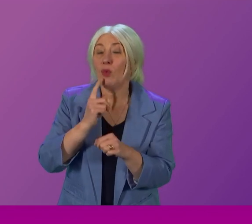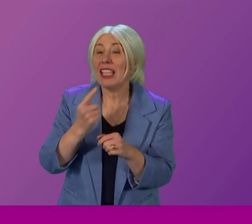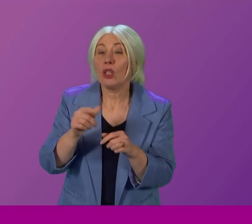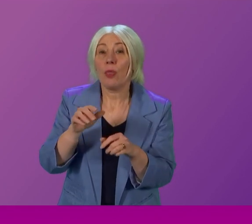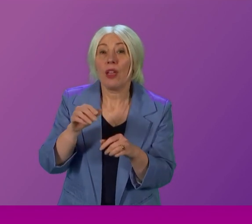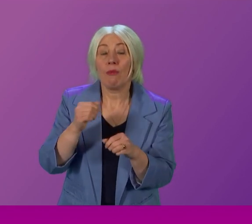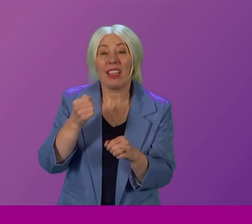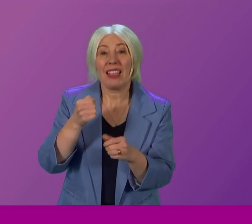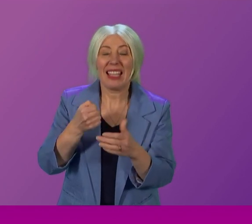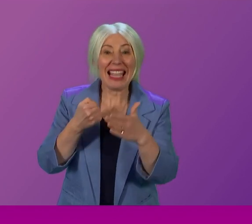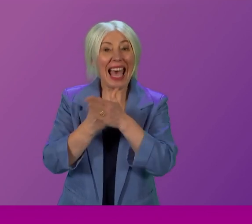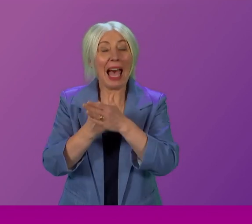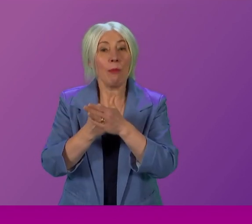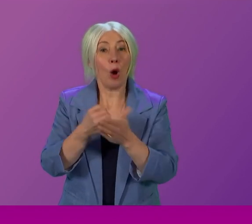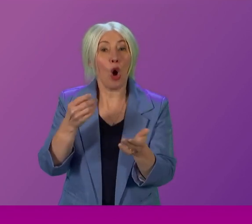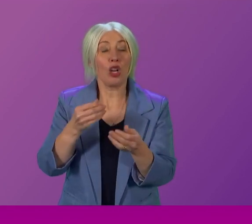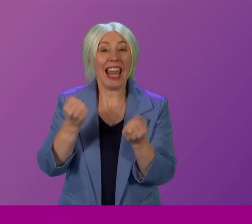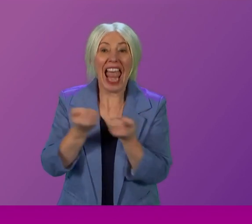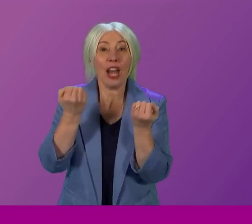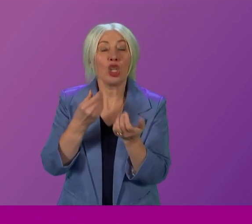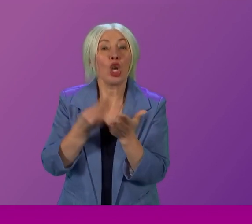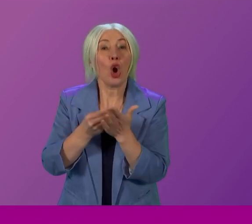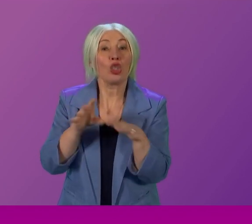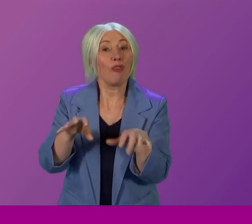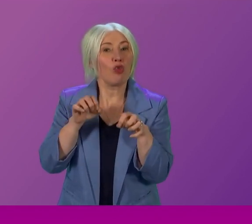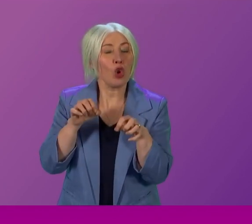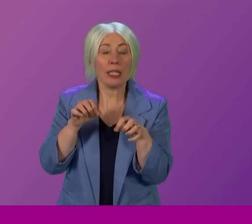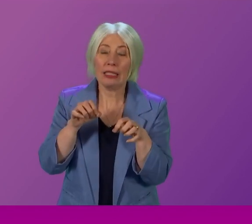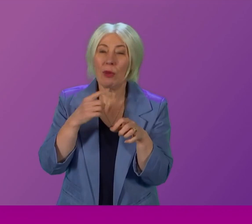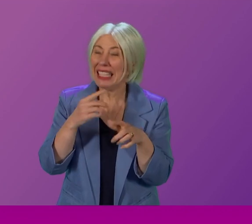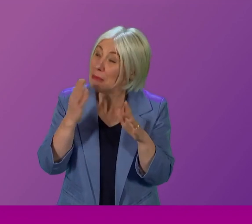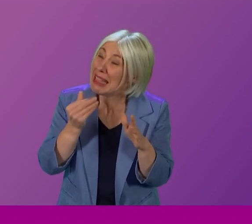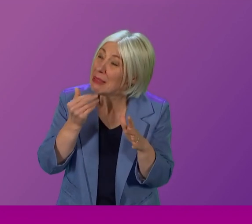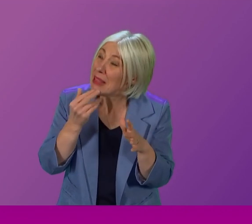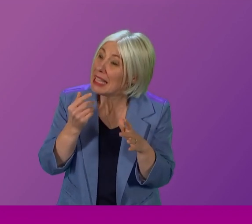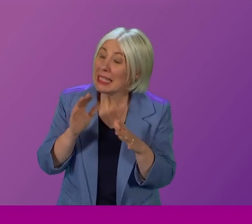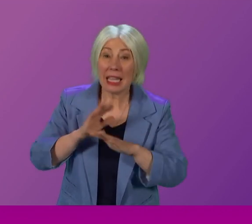and now we need the UK Government to urgently consider cancelling its